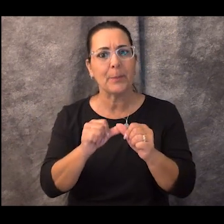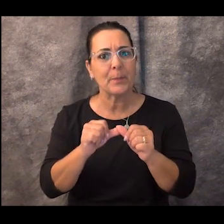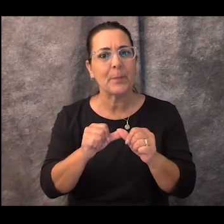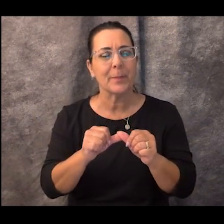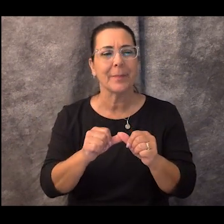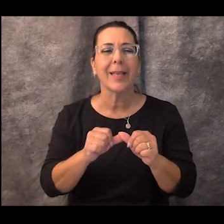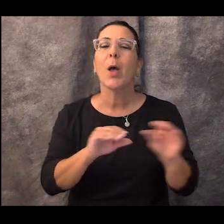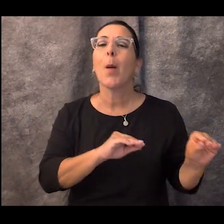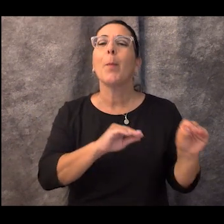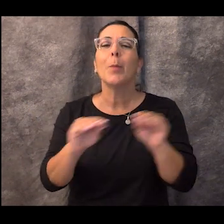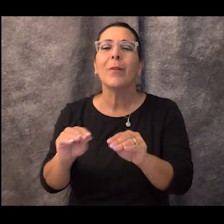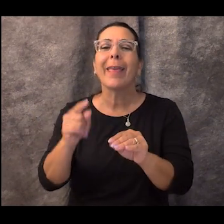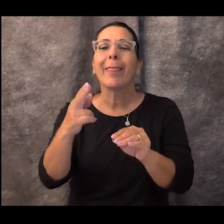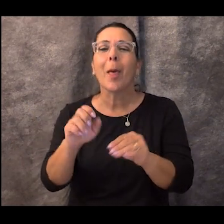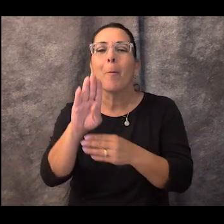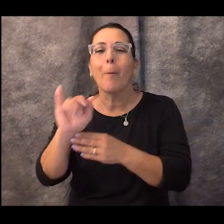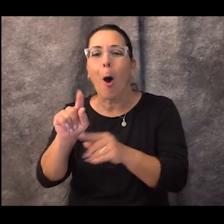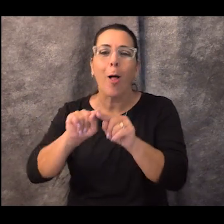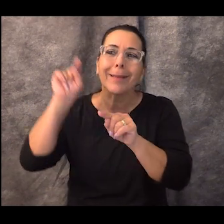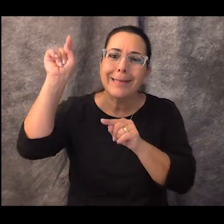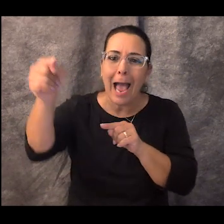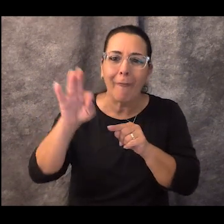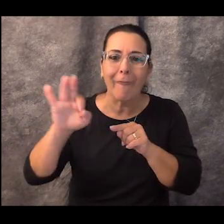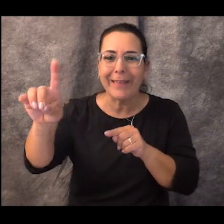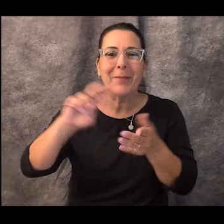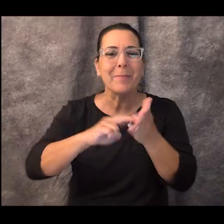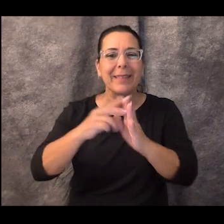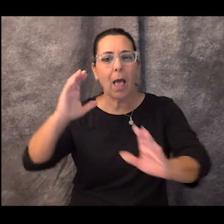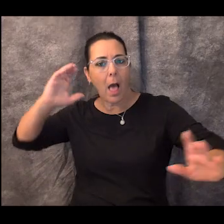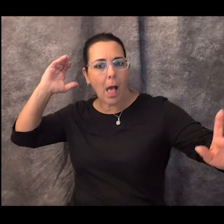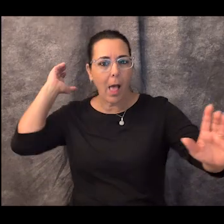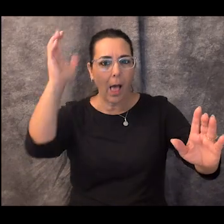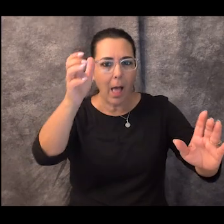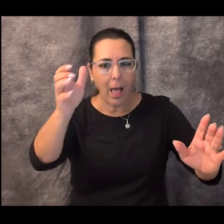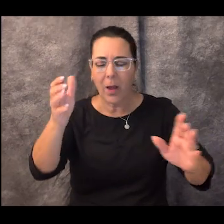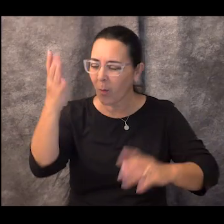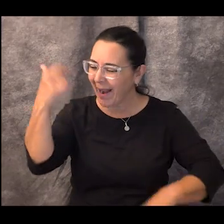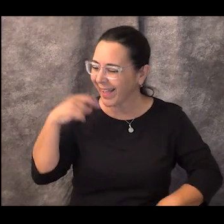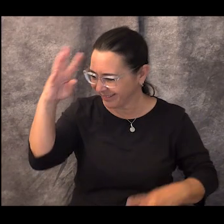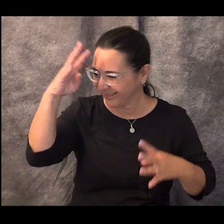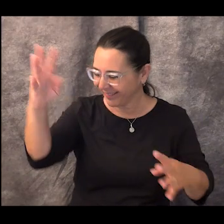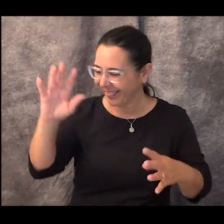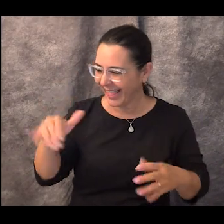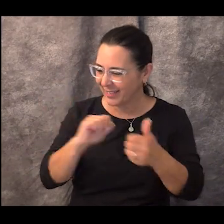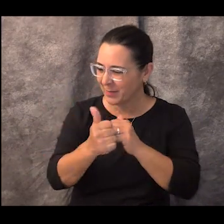I don't I don't watch football. [Eric and Michelle laugh] (Eric) It makes sense. It makes perfect sense. (Michelle) So you get the idea.